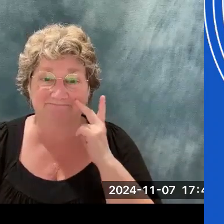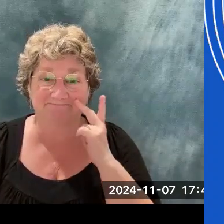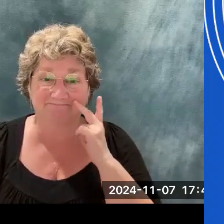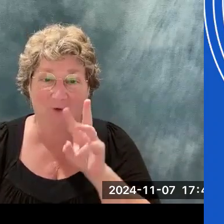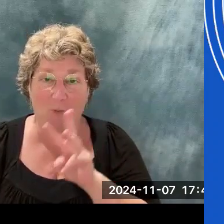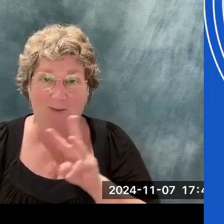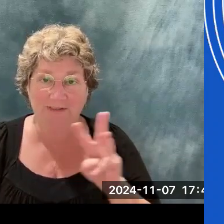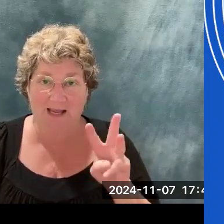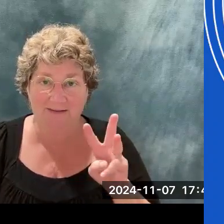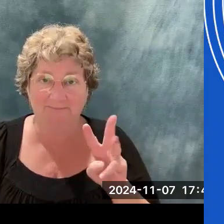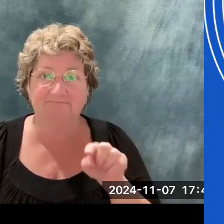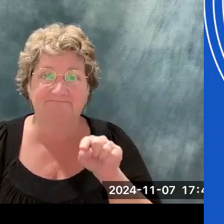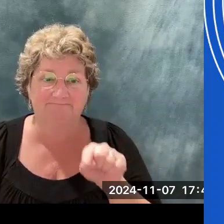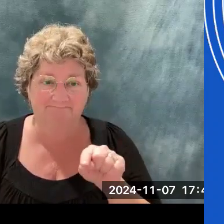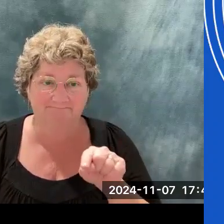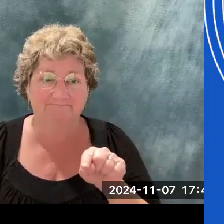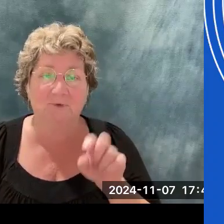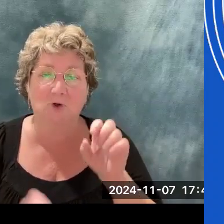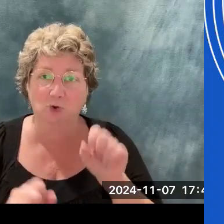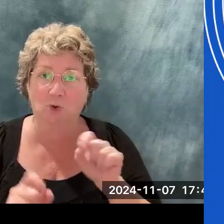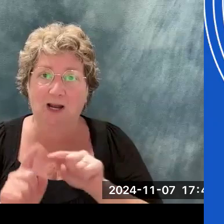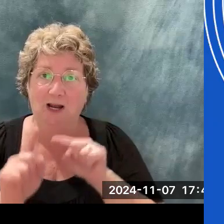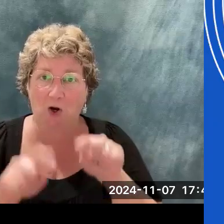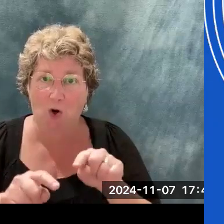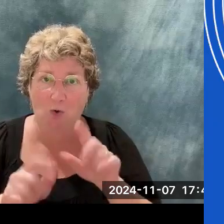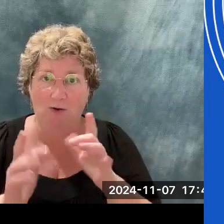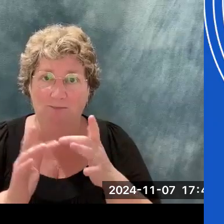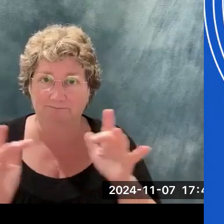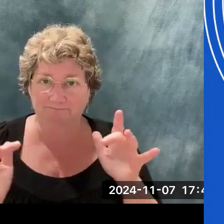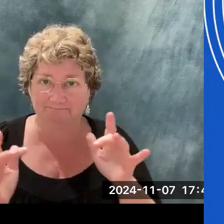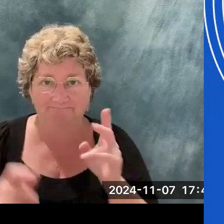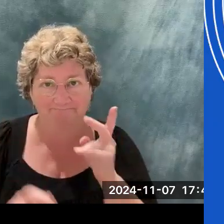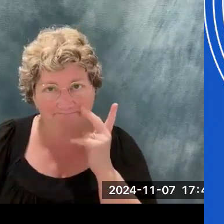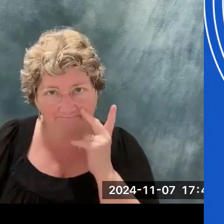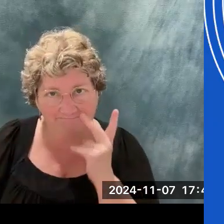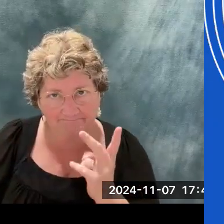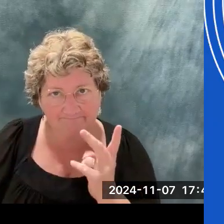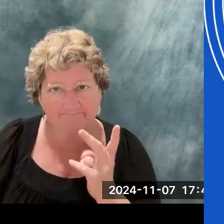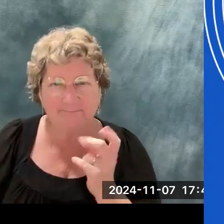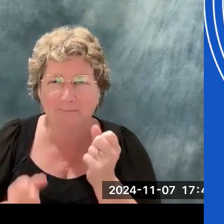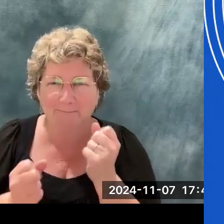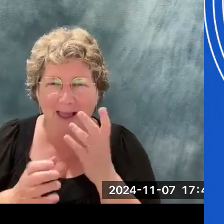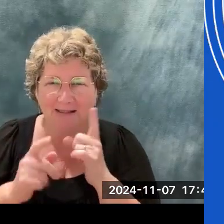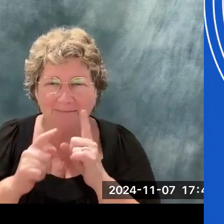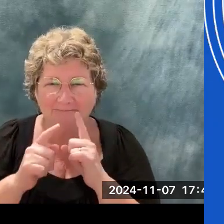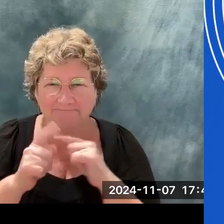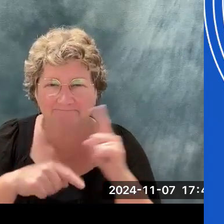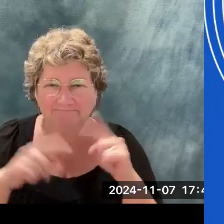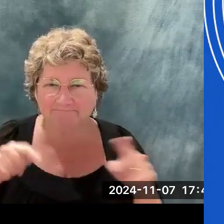you can go there and find lots of different supports, services, resources.